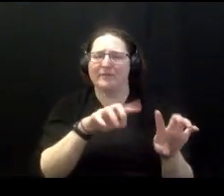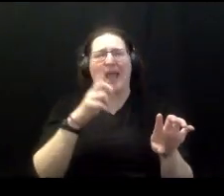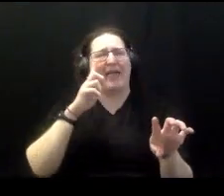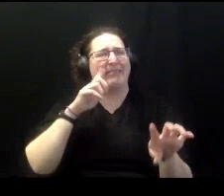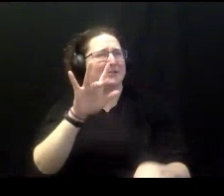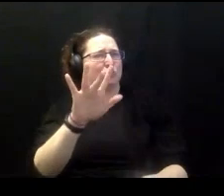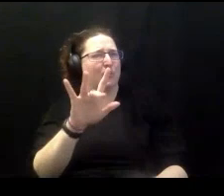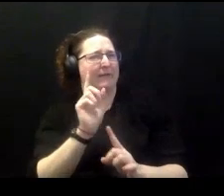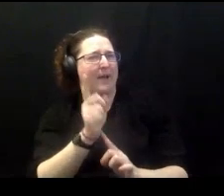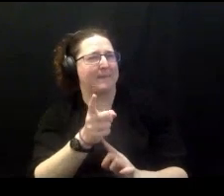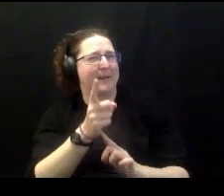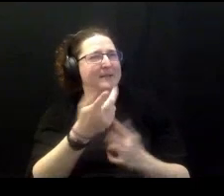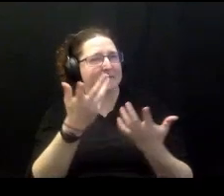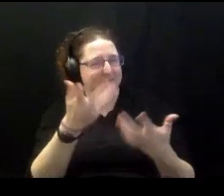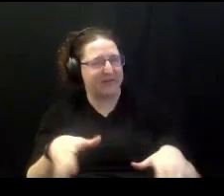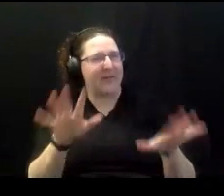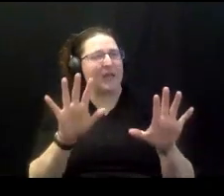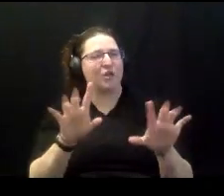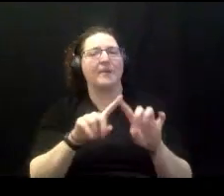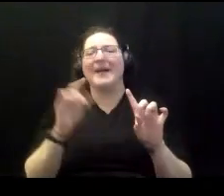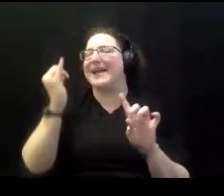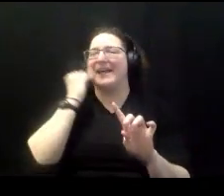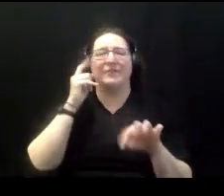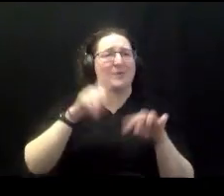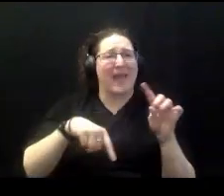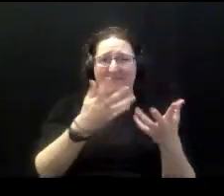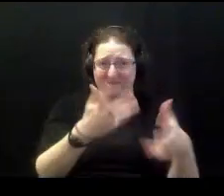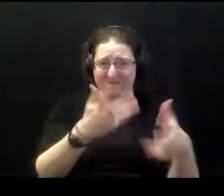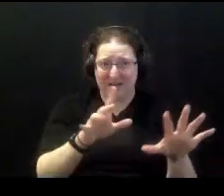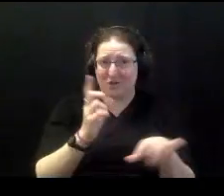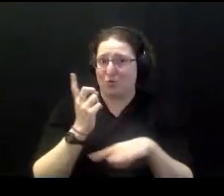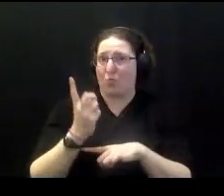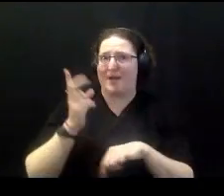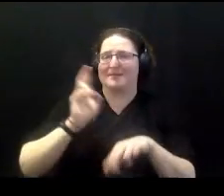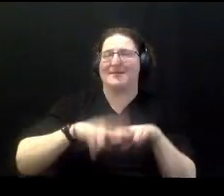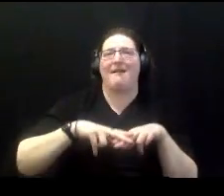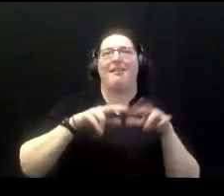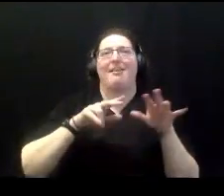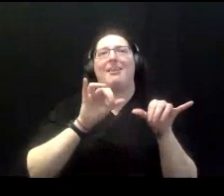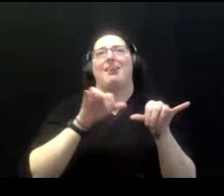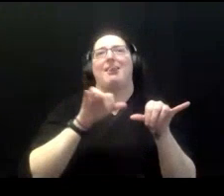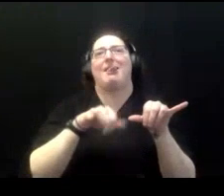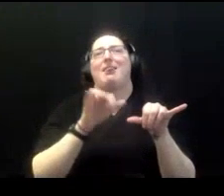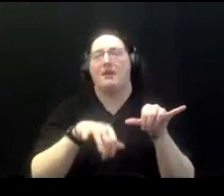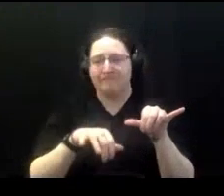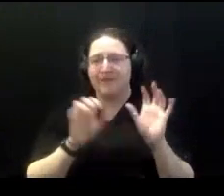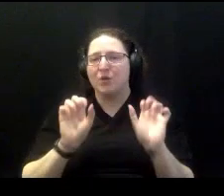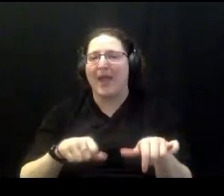to complete but if you're unable to complete it in a single sitting, there is a functionality in